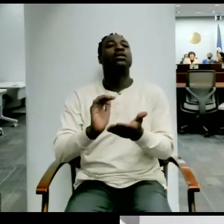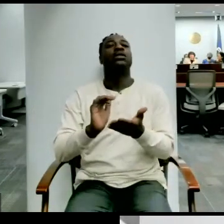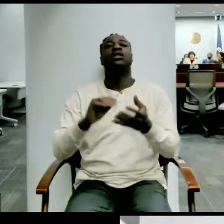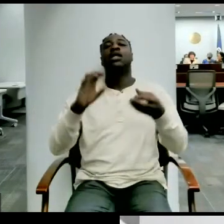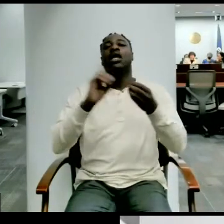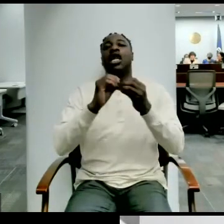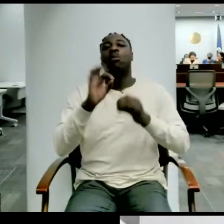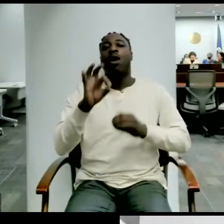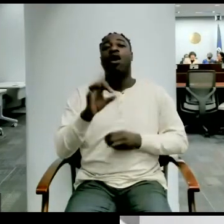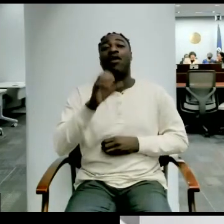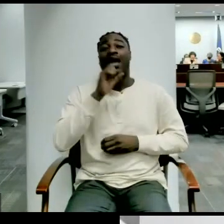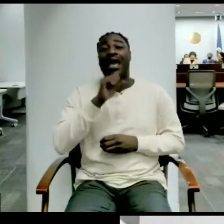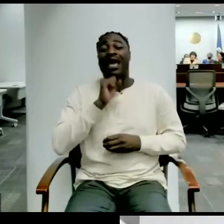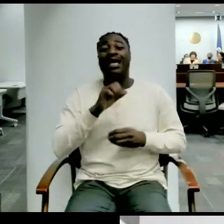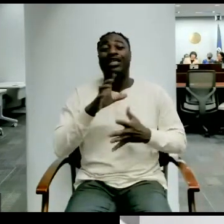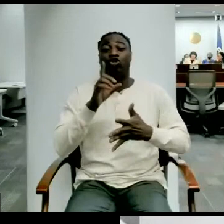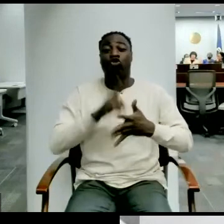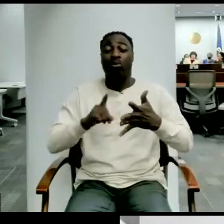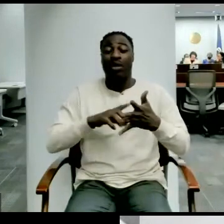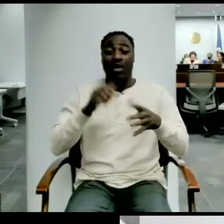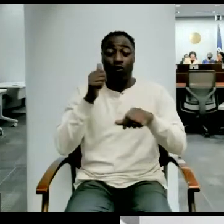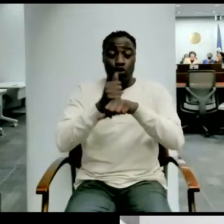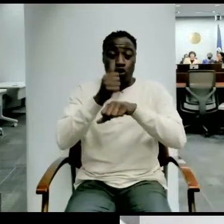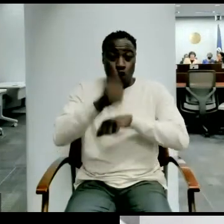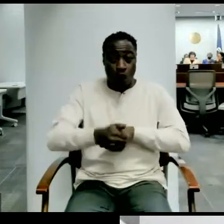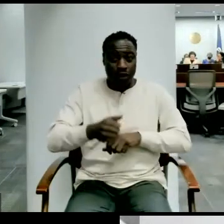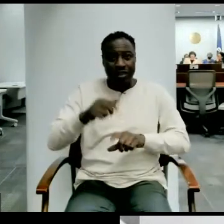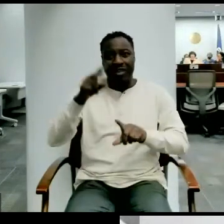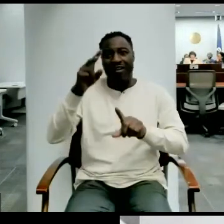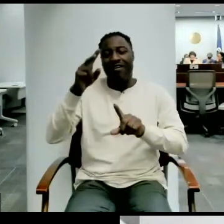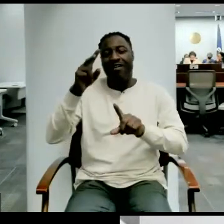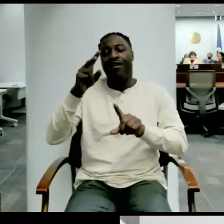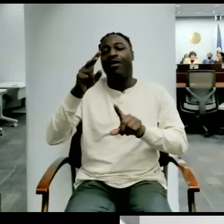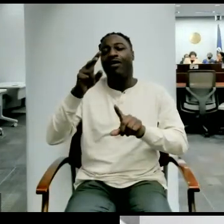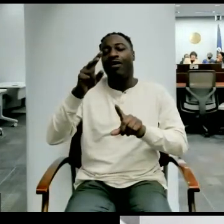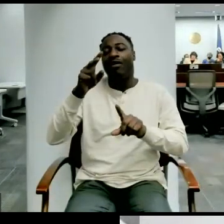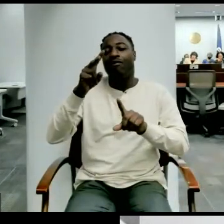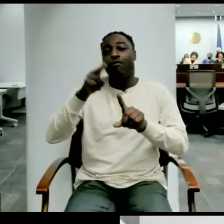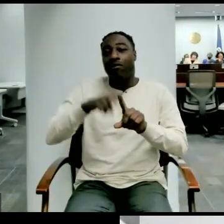number of age discrimination charges that have been filed, despite the results of your survey,